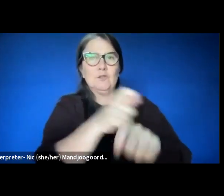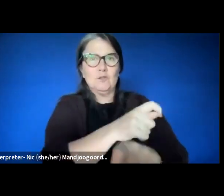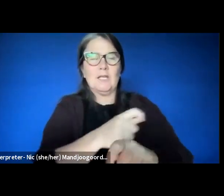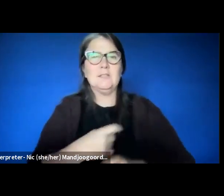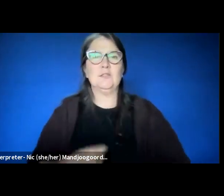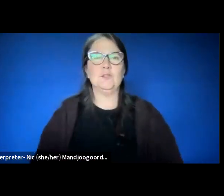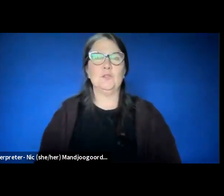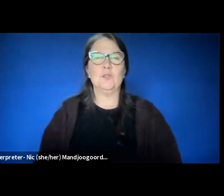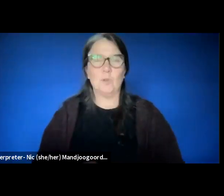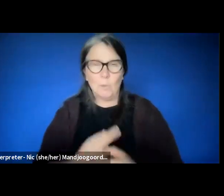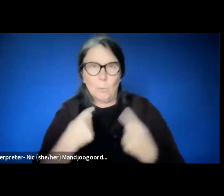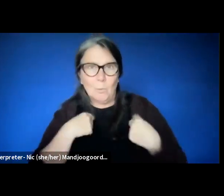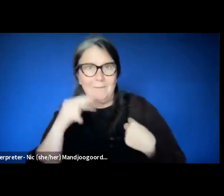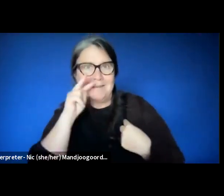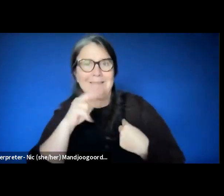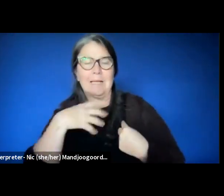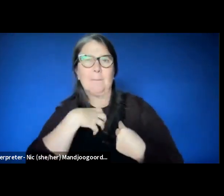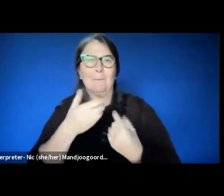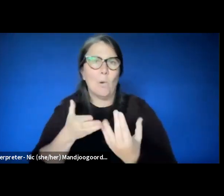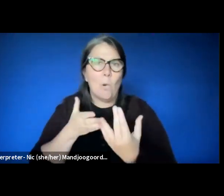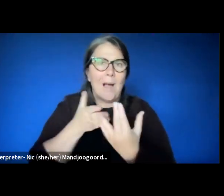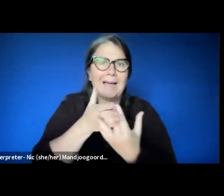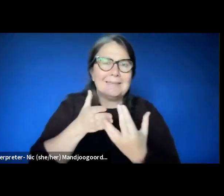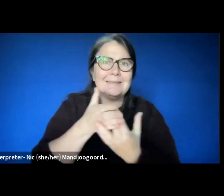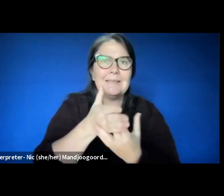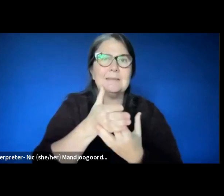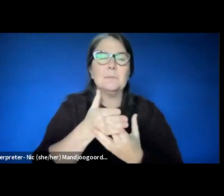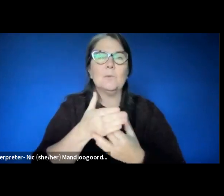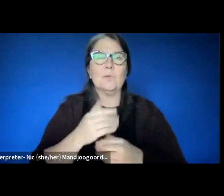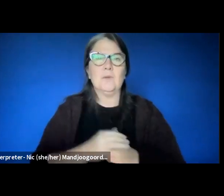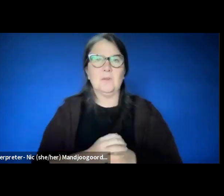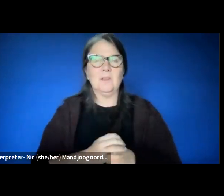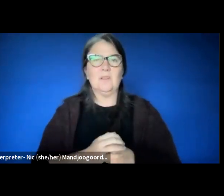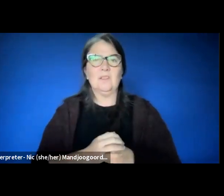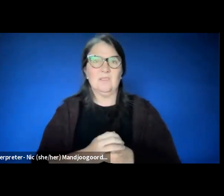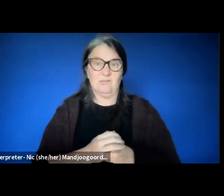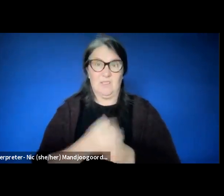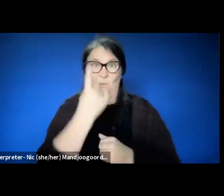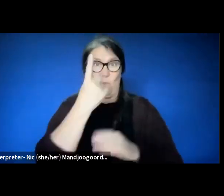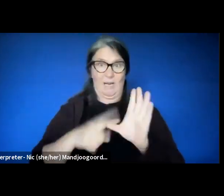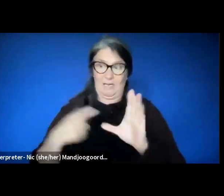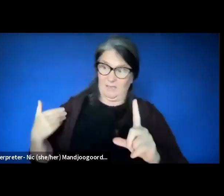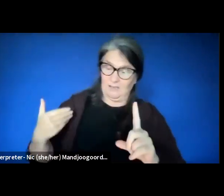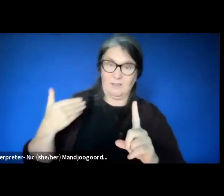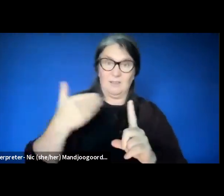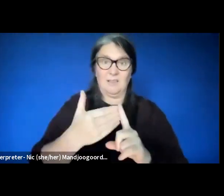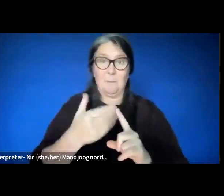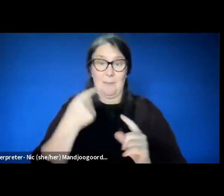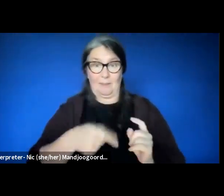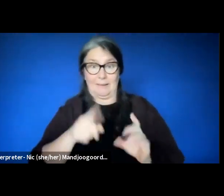You know, seeing some great change, and we've seen the Indigo Patrick. would see would see more accessible. Set conditions again in the last year. alone